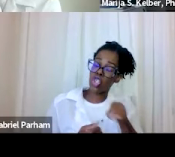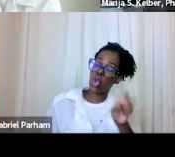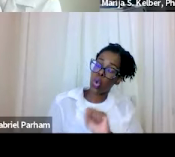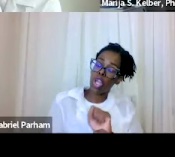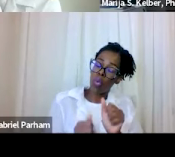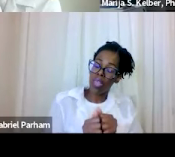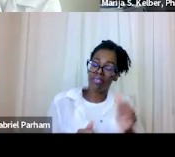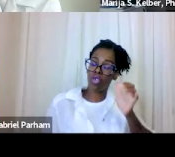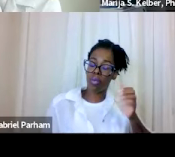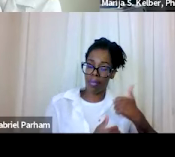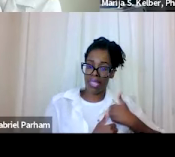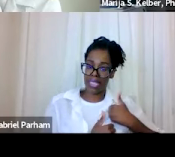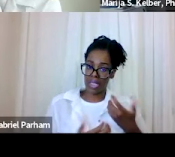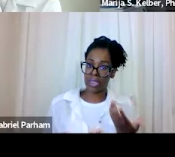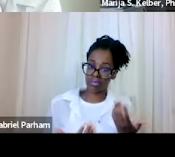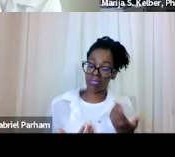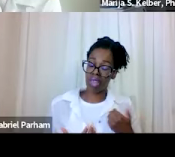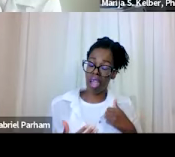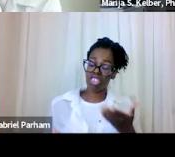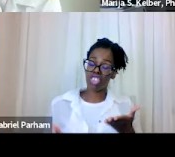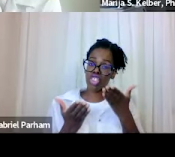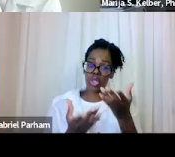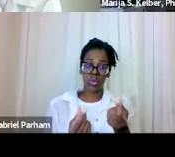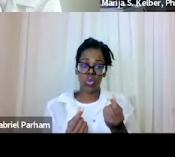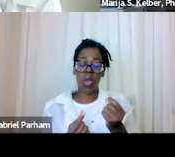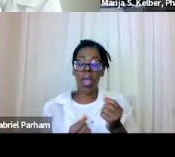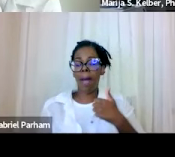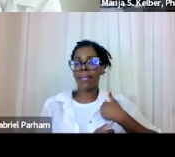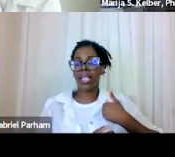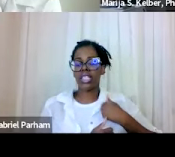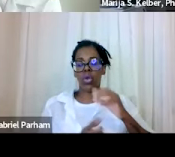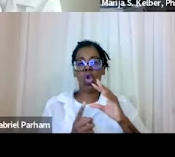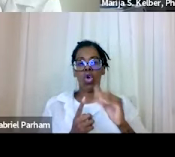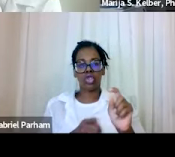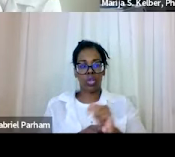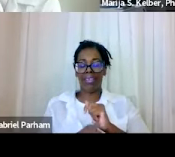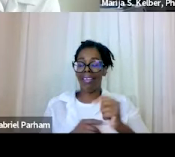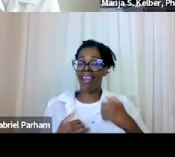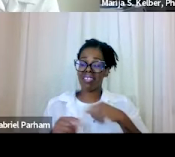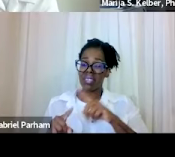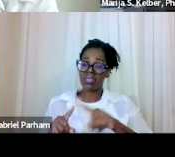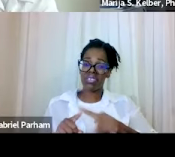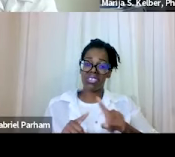definitely recommend that you explore military culture training. There are a number of different resources that are available.